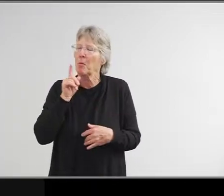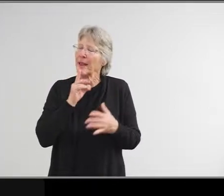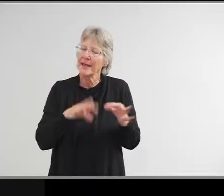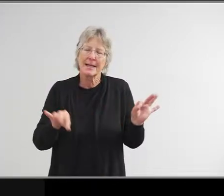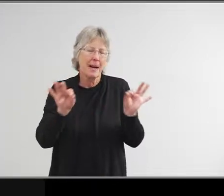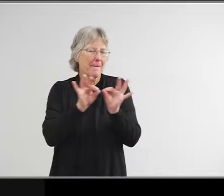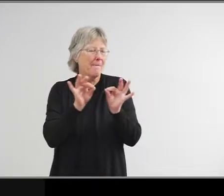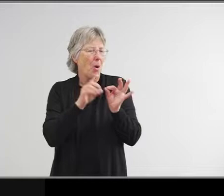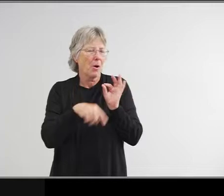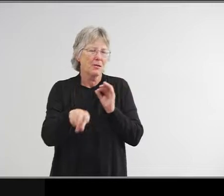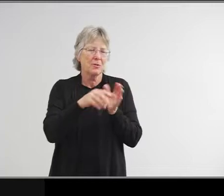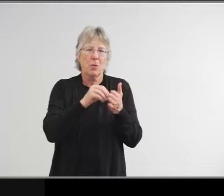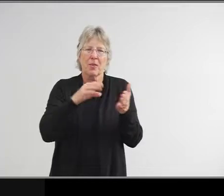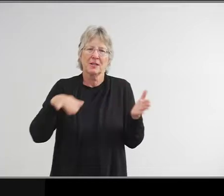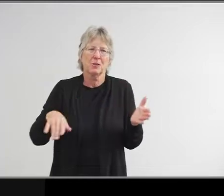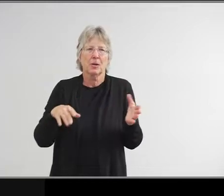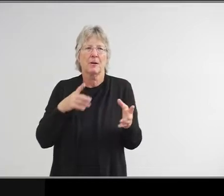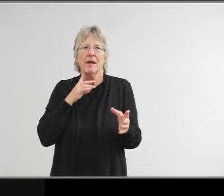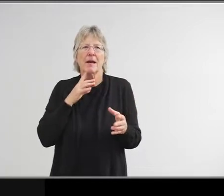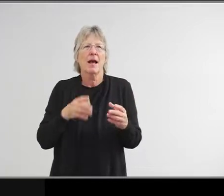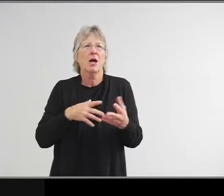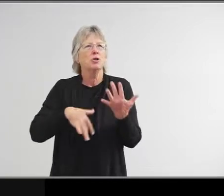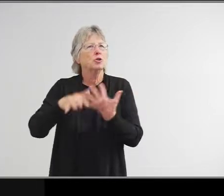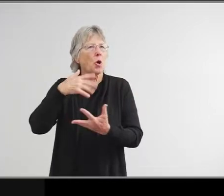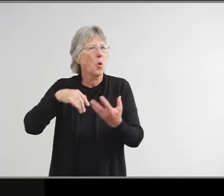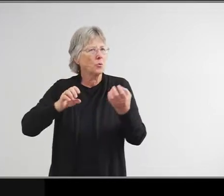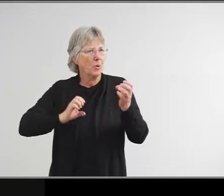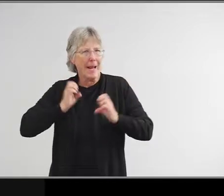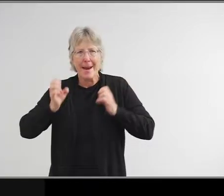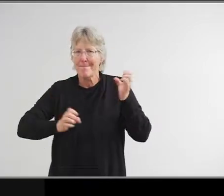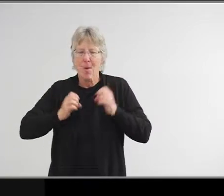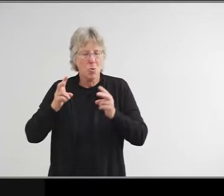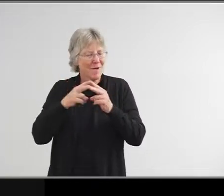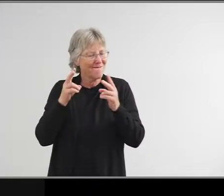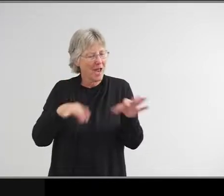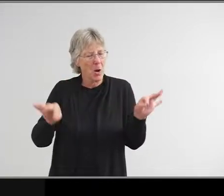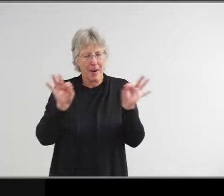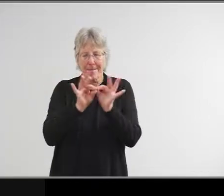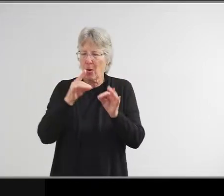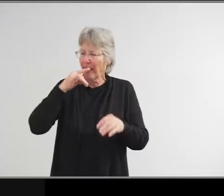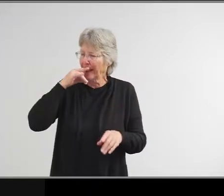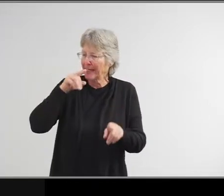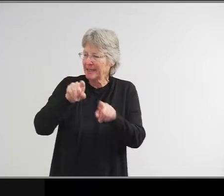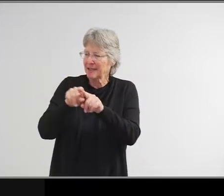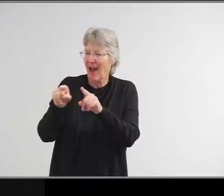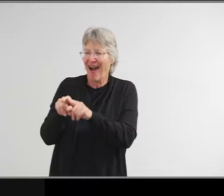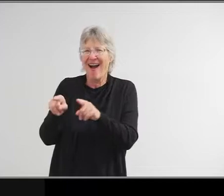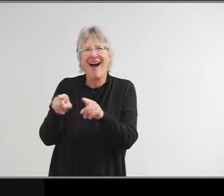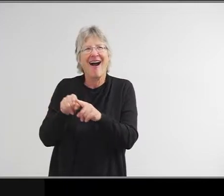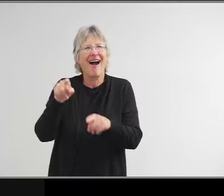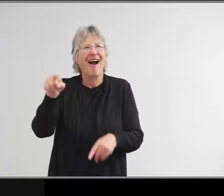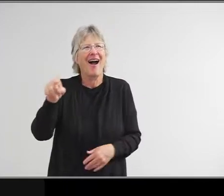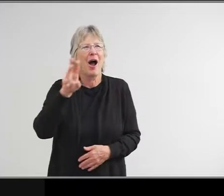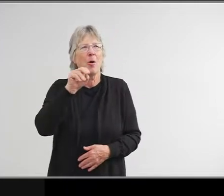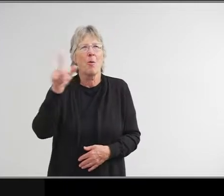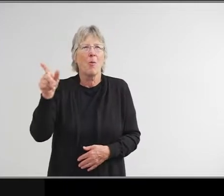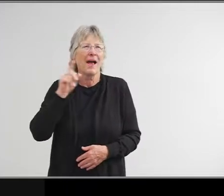and socially, and emotionally is very important for them. I definitely Ms. Will has given my class so many resources